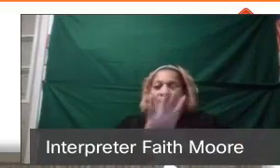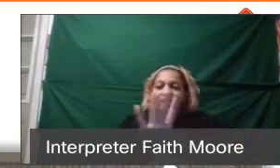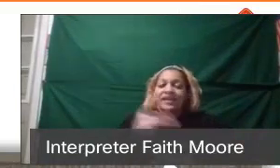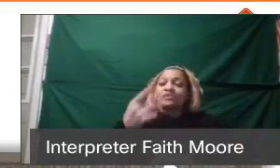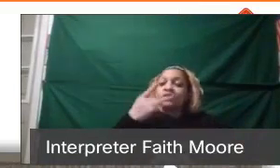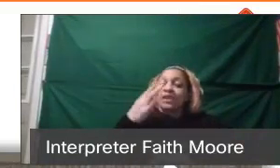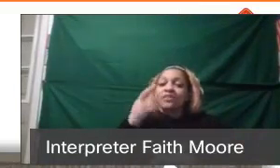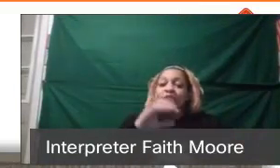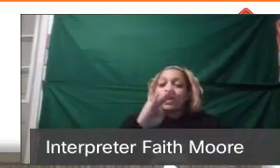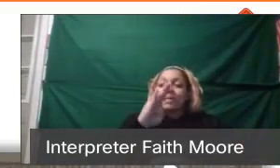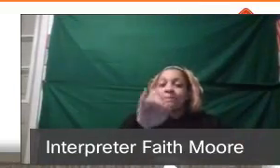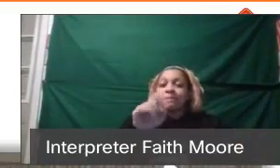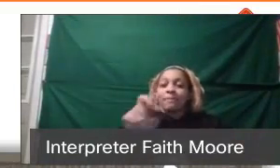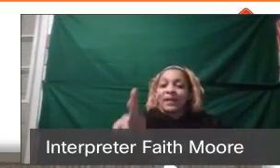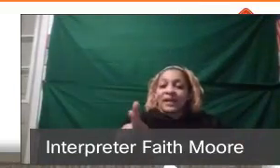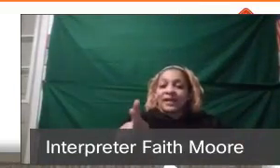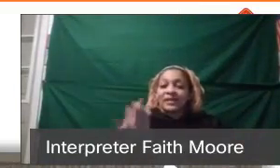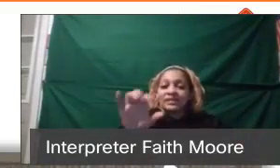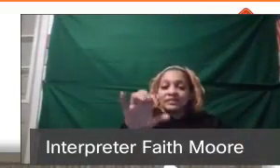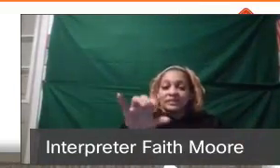Um, and I also know that.